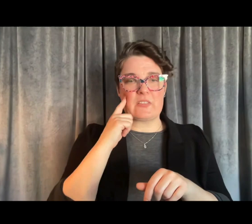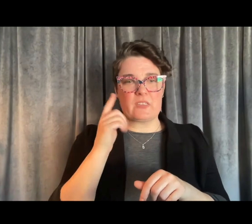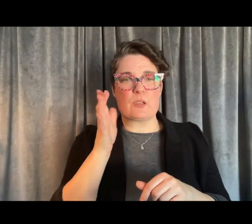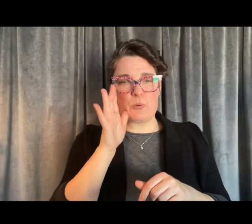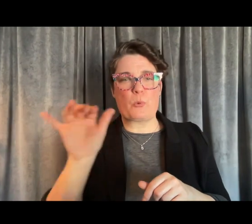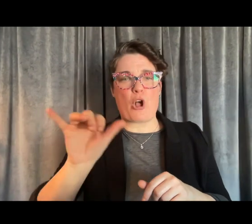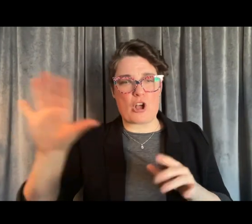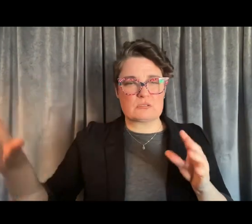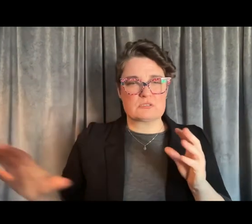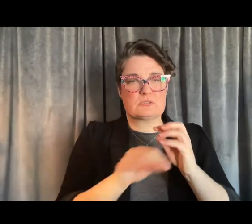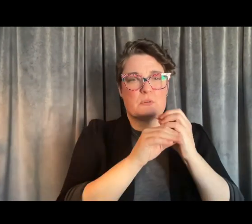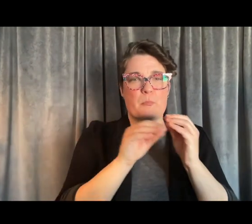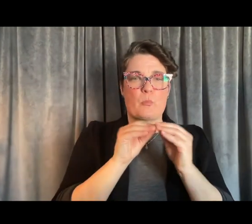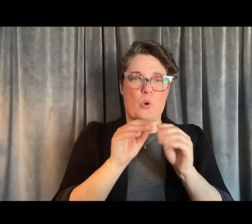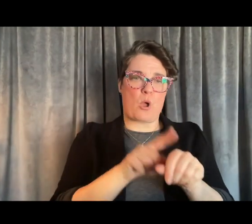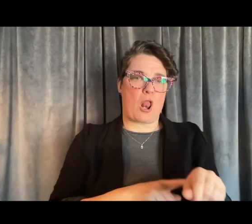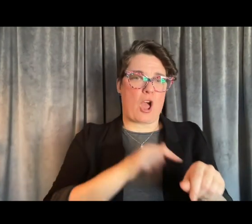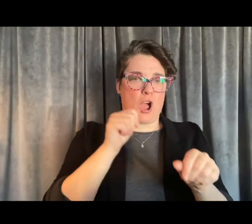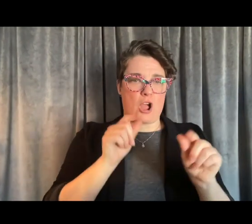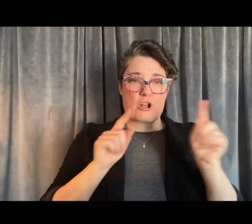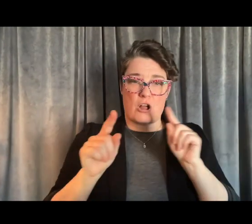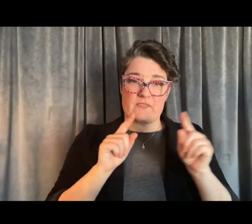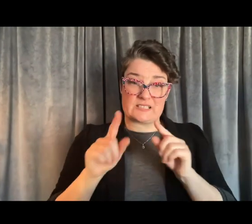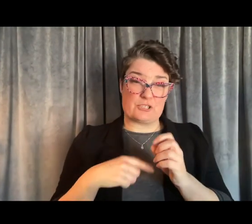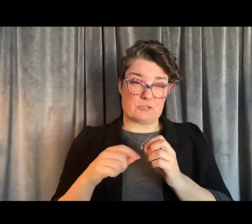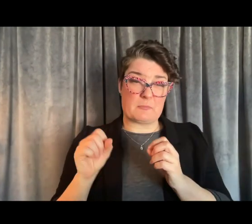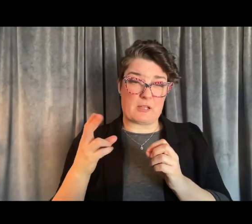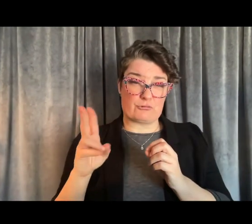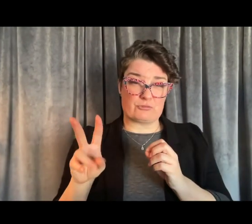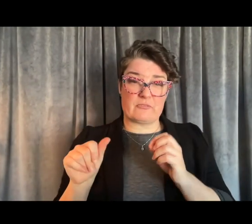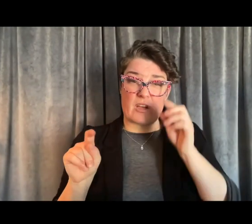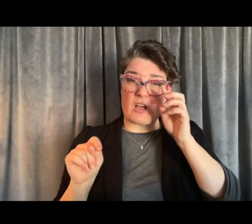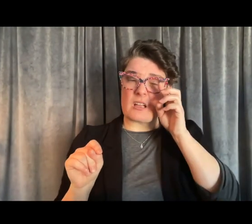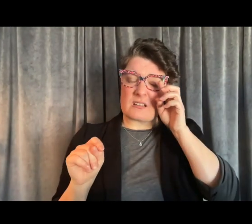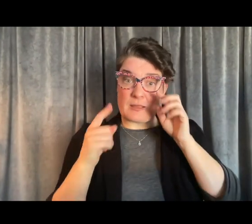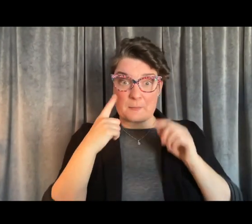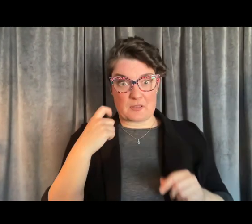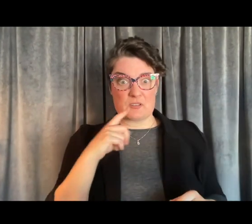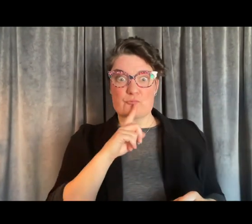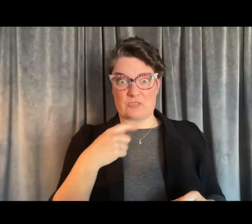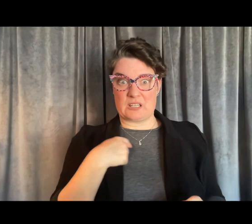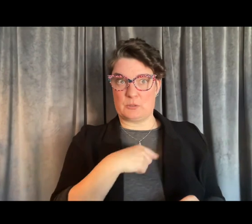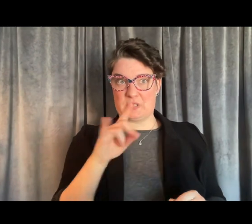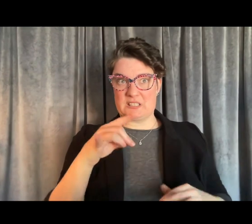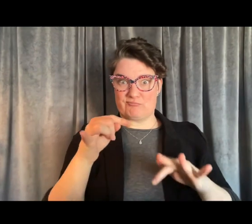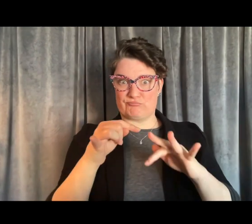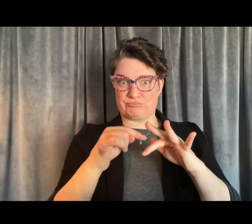I think are gonna also include our longer conversation that we had about Shvat, cuz we really got into it.